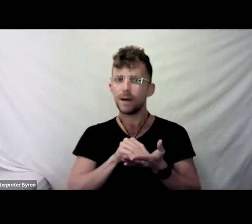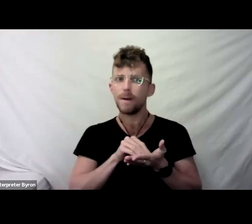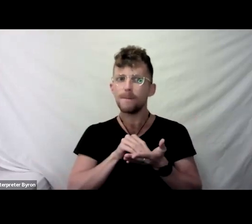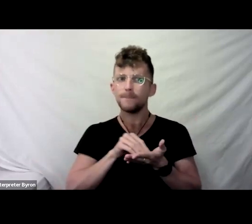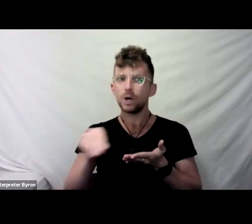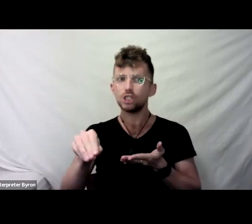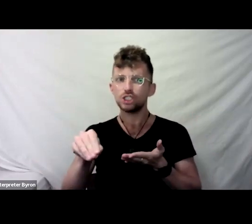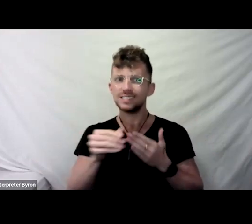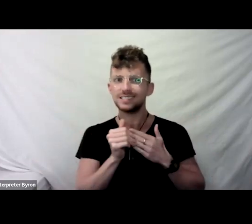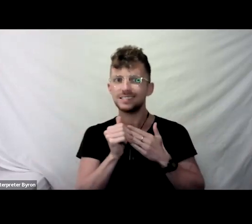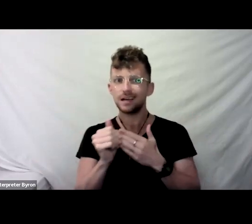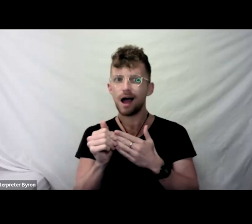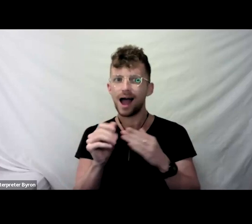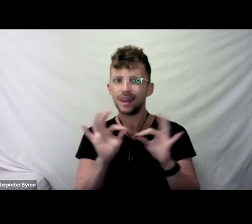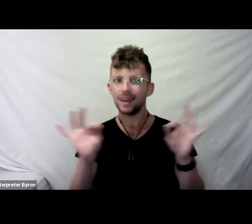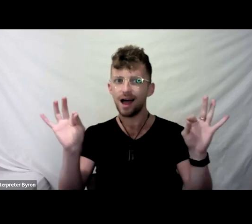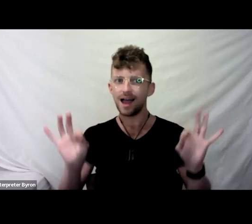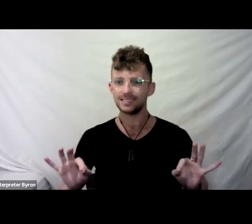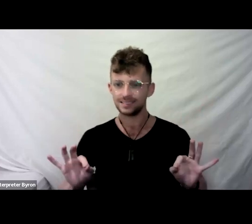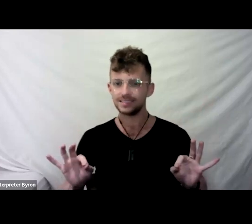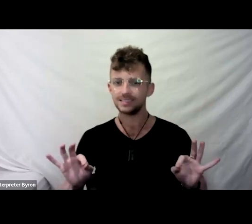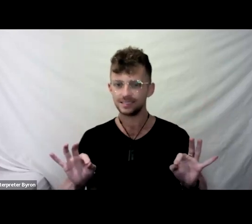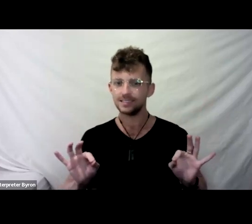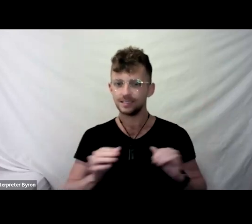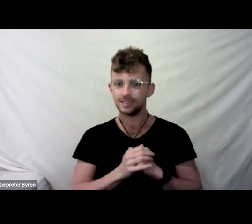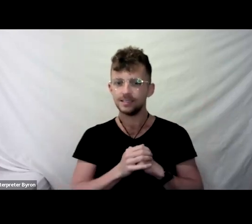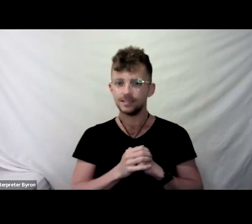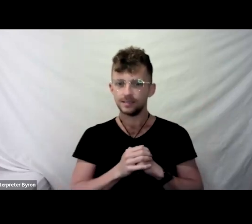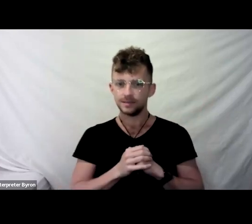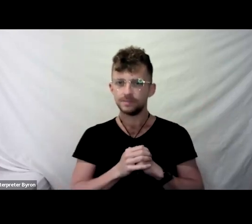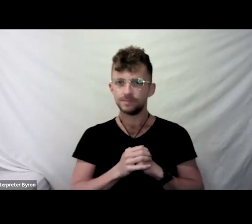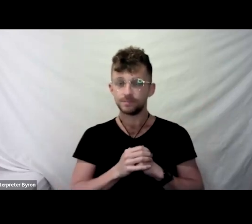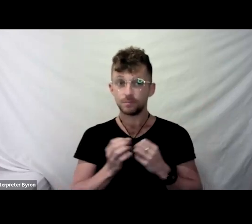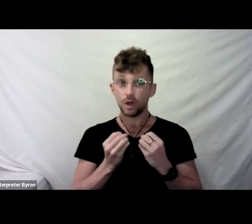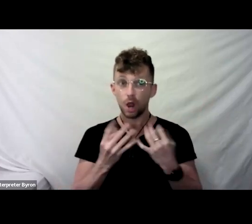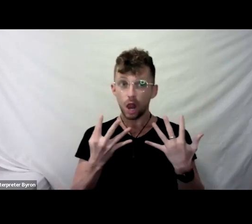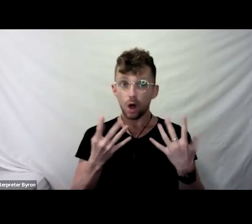And then after that, many of you have sent in, with your registration,